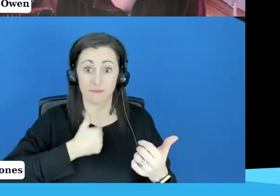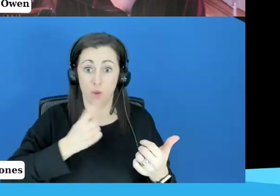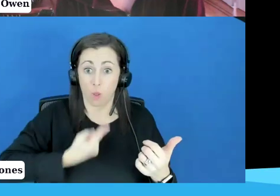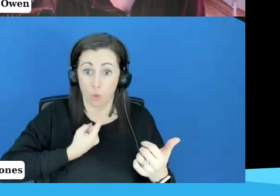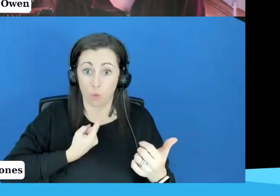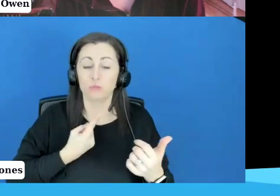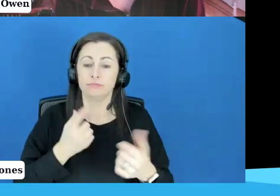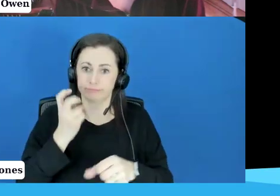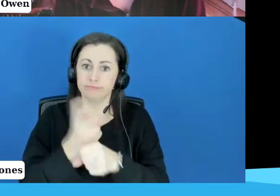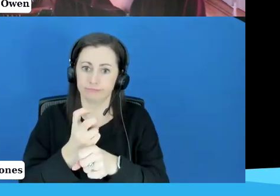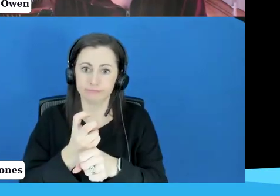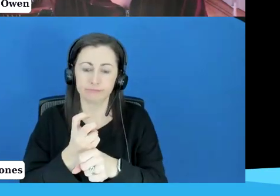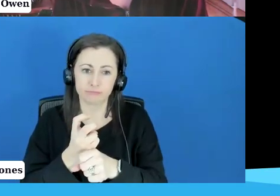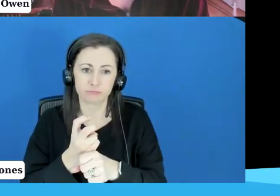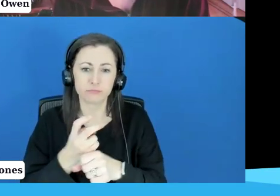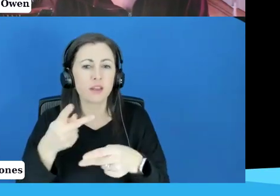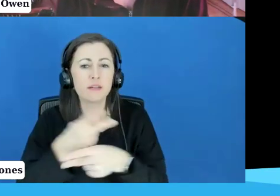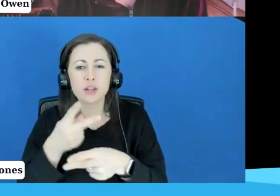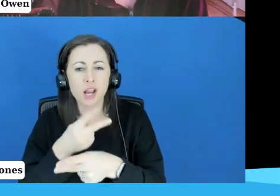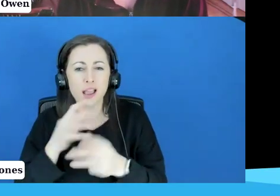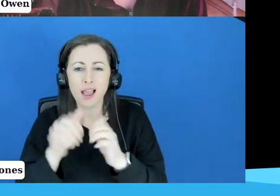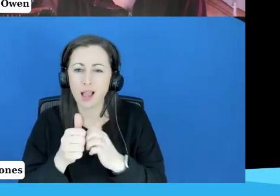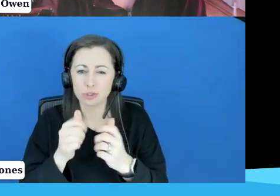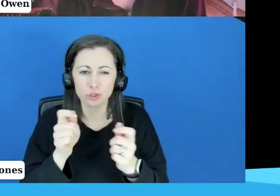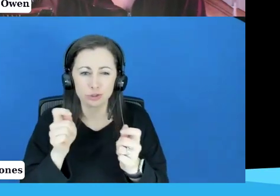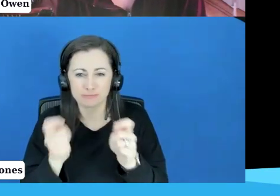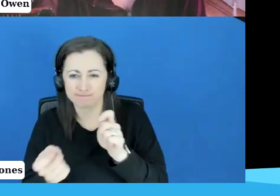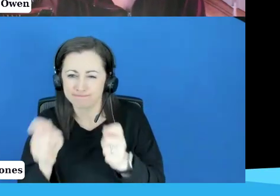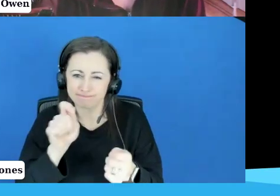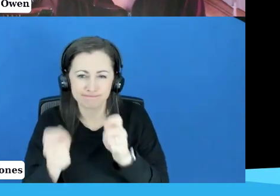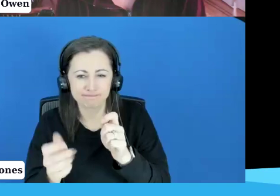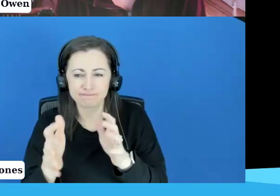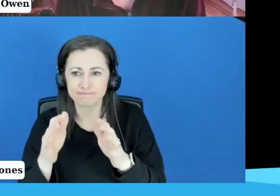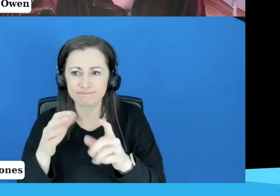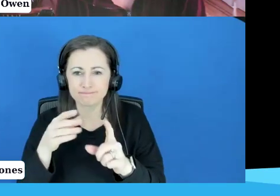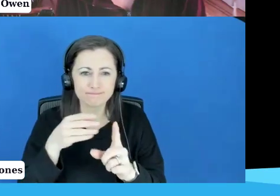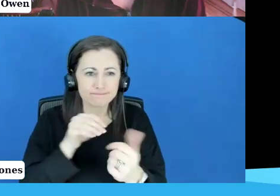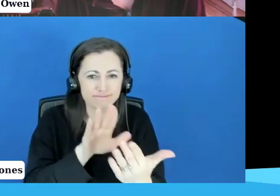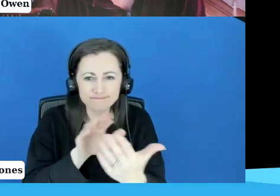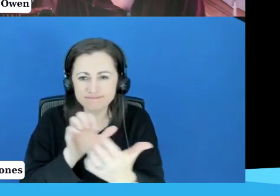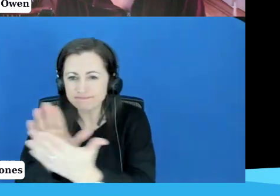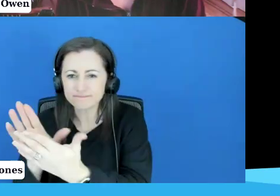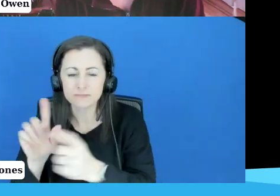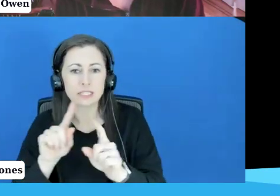but again, you just learn how to adapt to things and just figure out a way to do it.